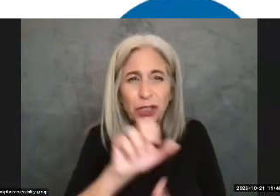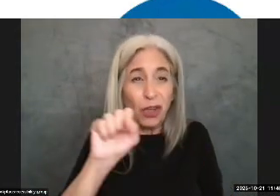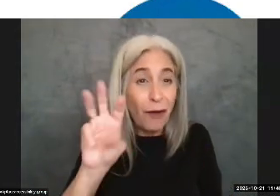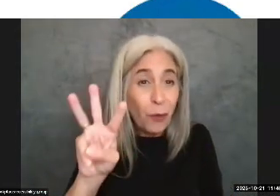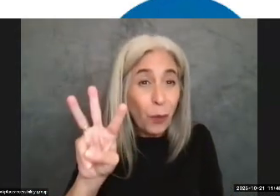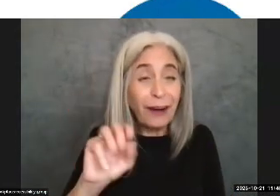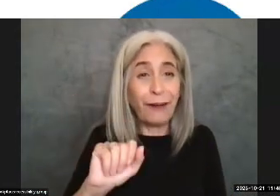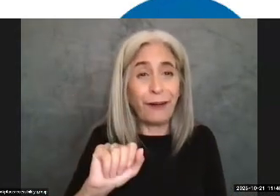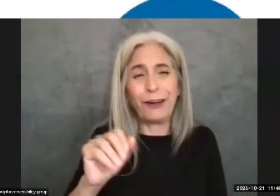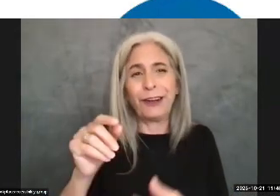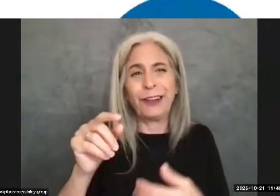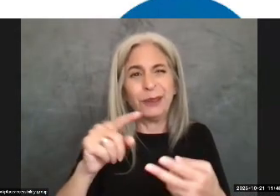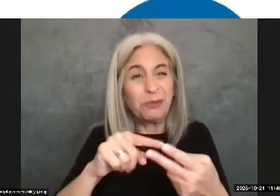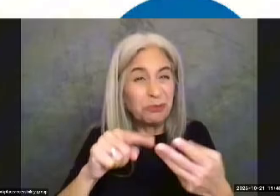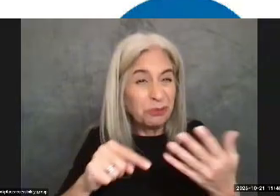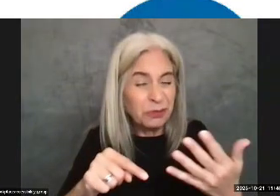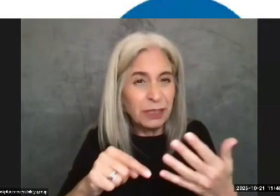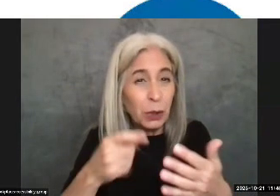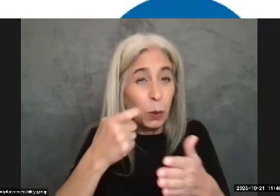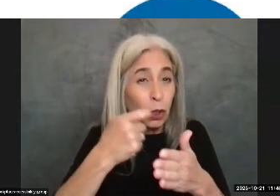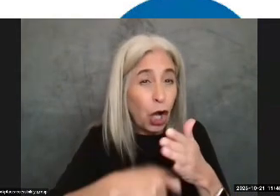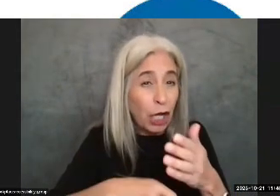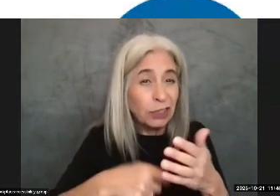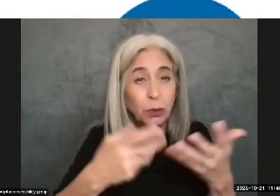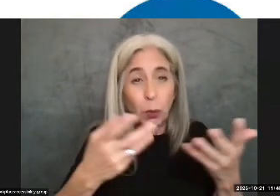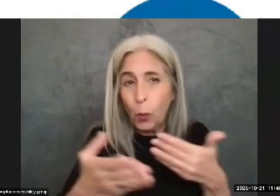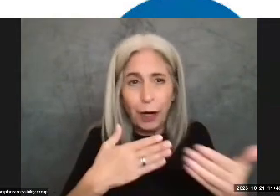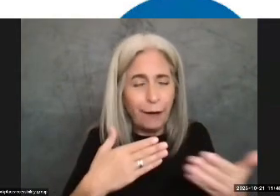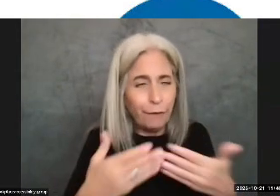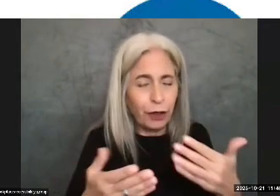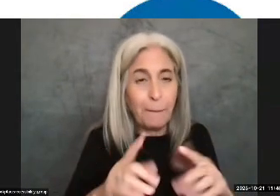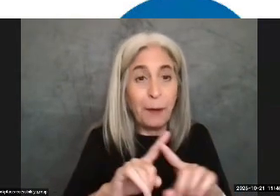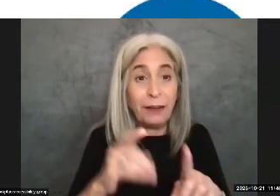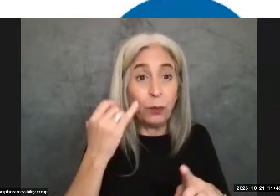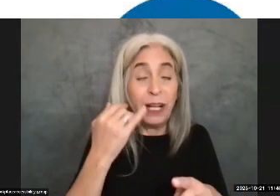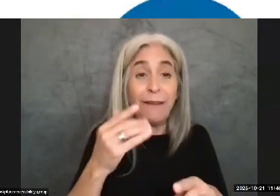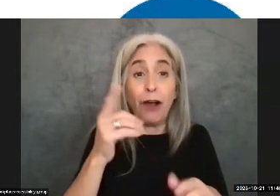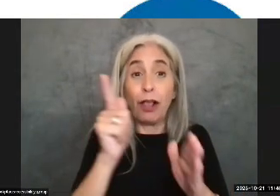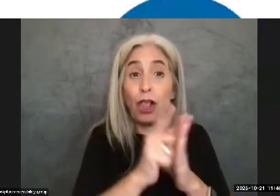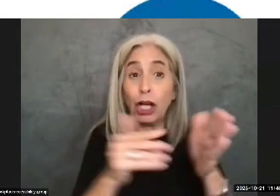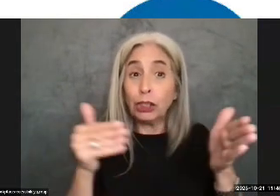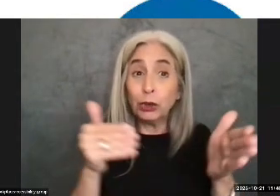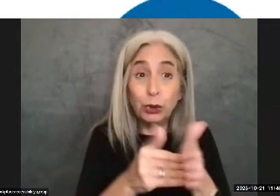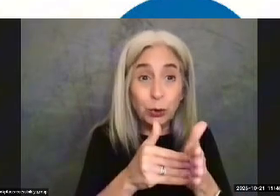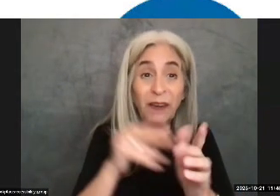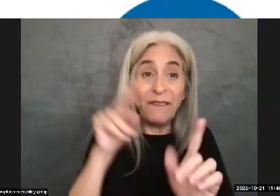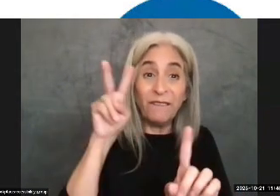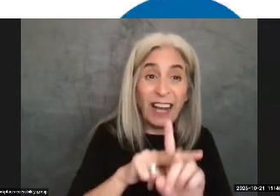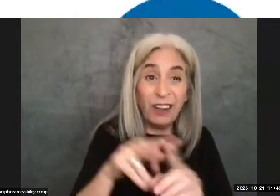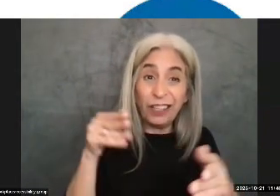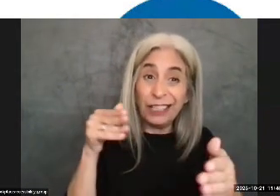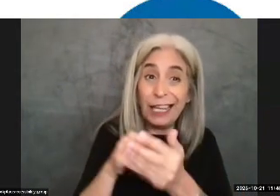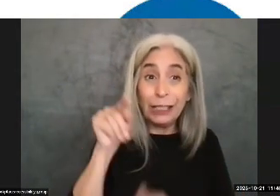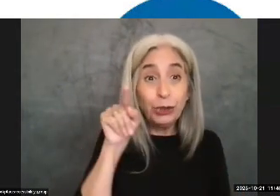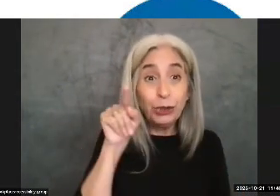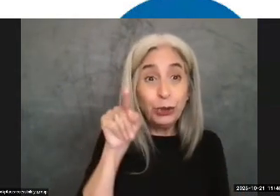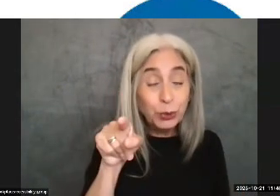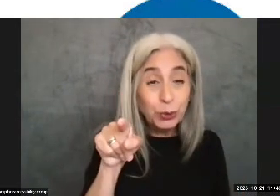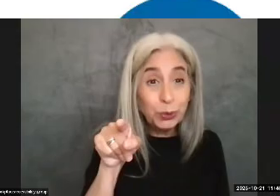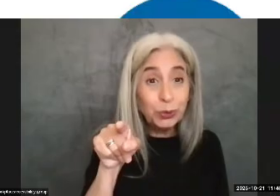Kathleen DeForest: You know, software and whatever and whatever, and it's going to cost us this much, but if we have an actual lawsuit filed against us.